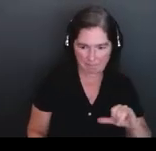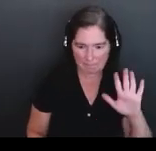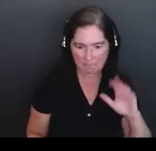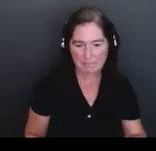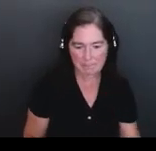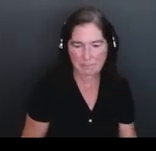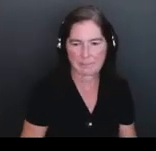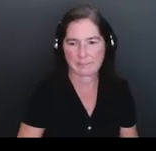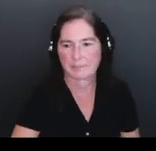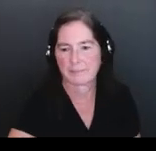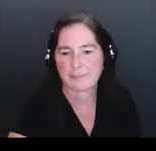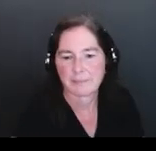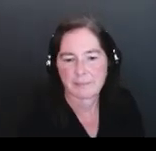We thank you all for joining us for the last three days and we hope you have a great start to your school year.